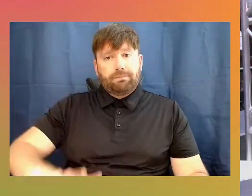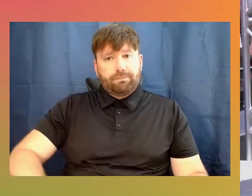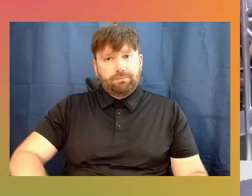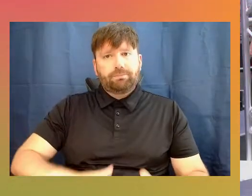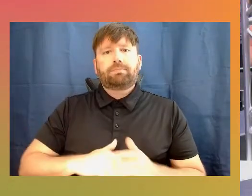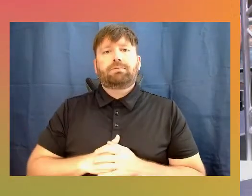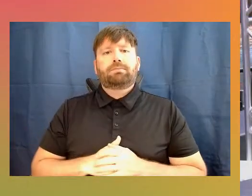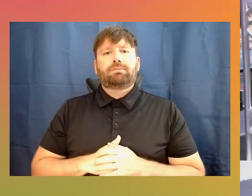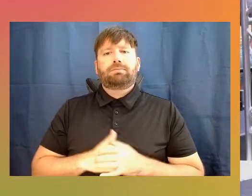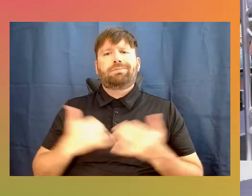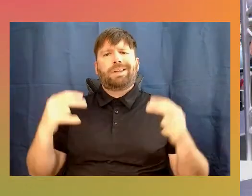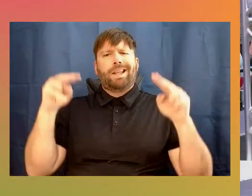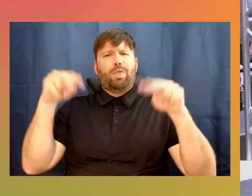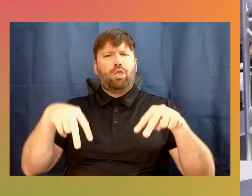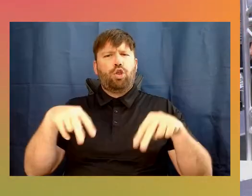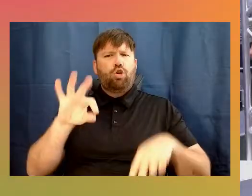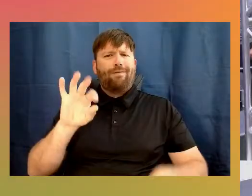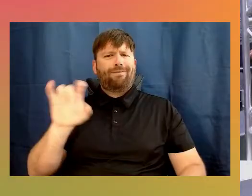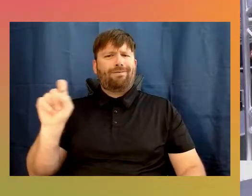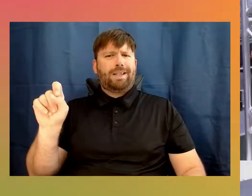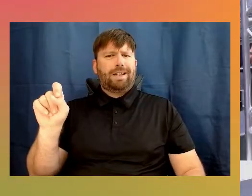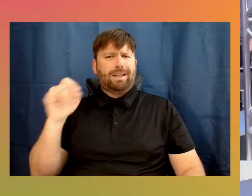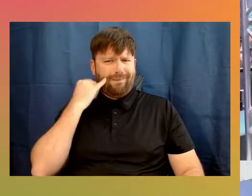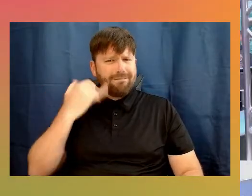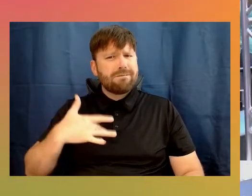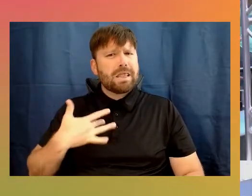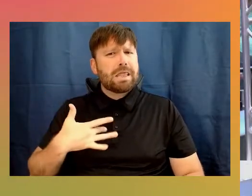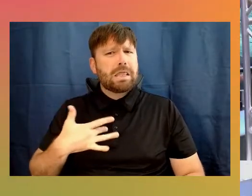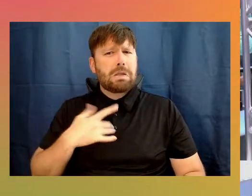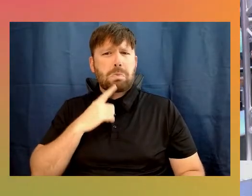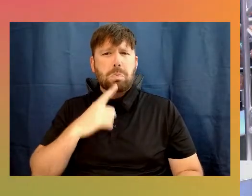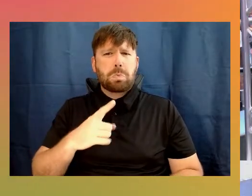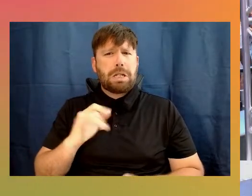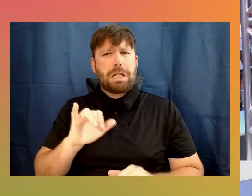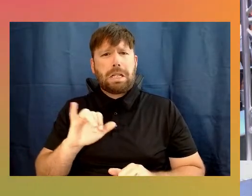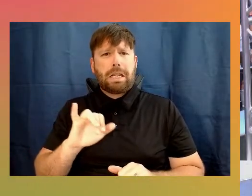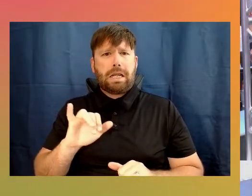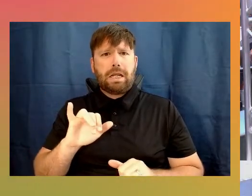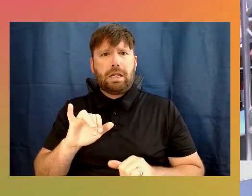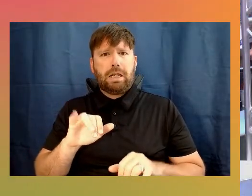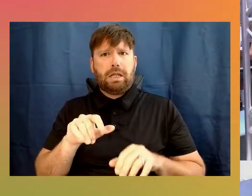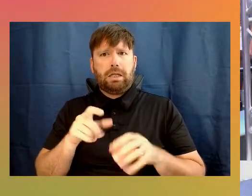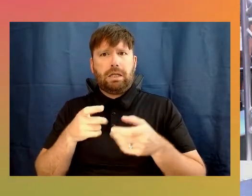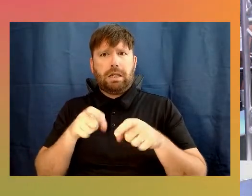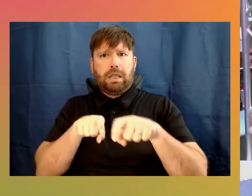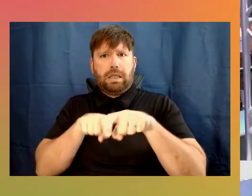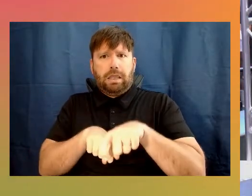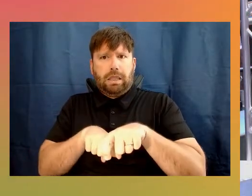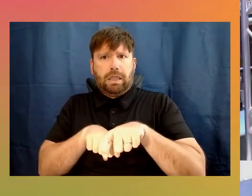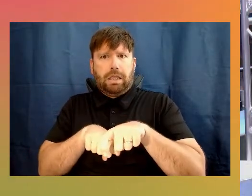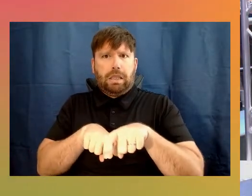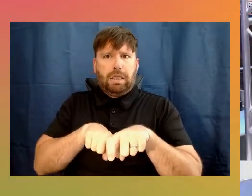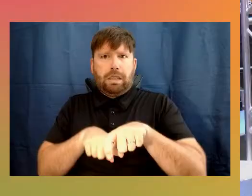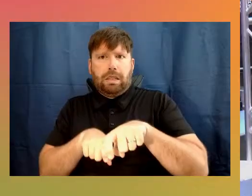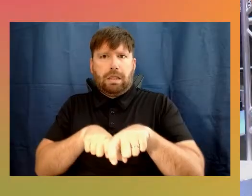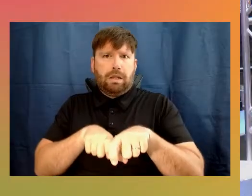RIGHT HAND COMES DOWN. NOW, LOOK DOWN AT YOUR FEET. RIGHT NOW IF YOU FEEL LIKE YOU